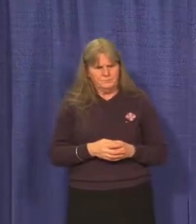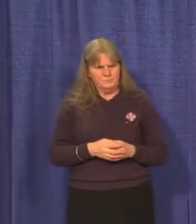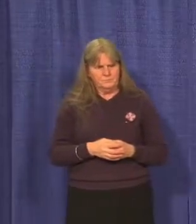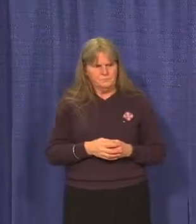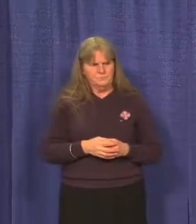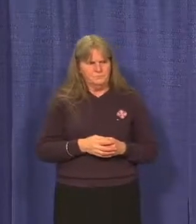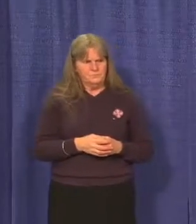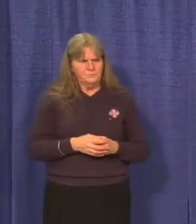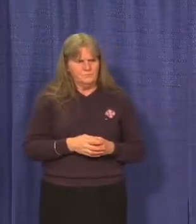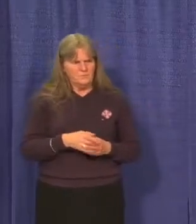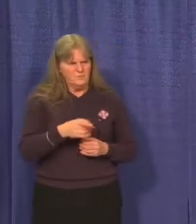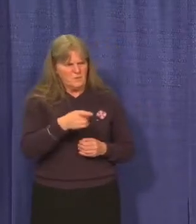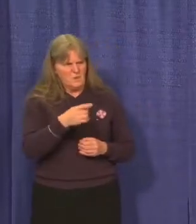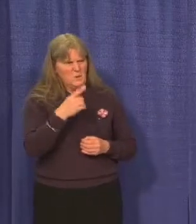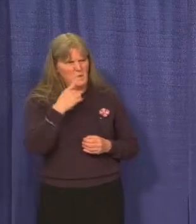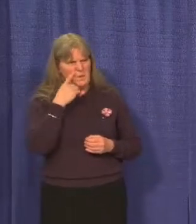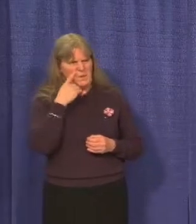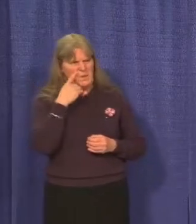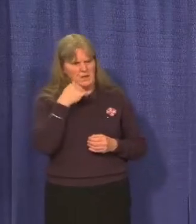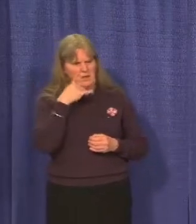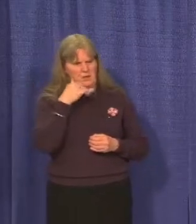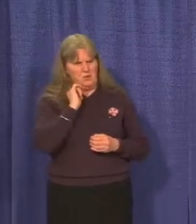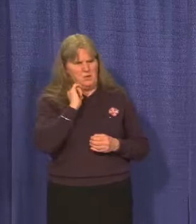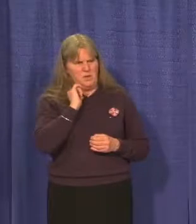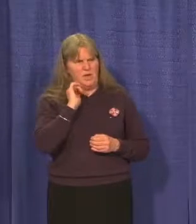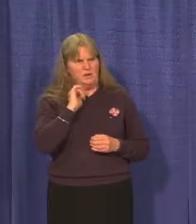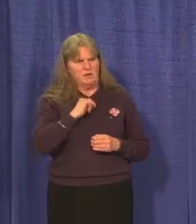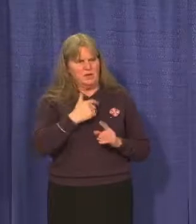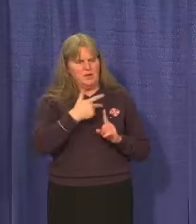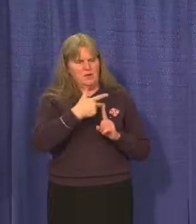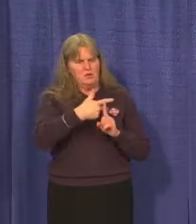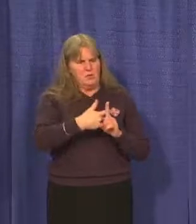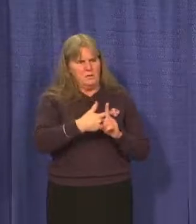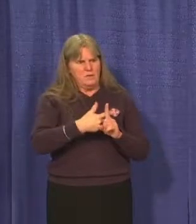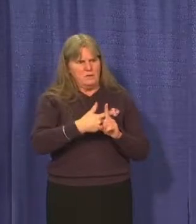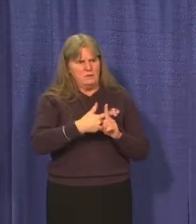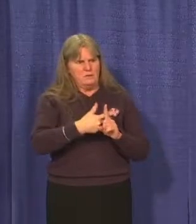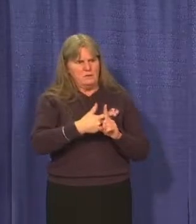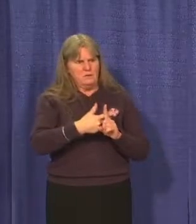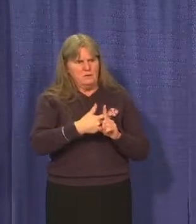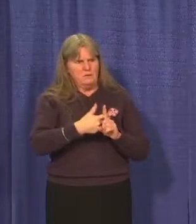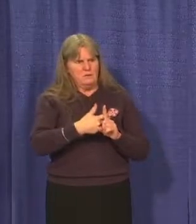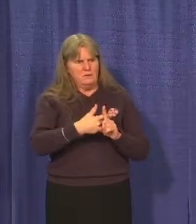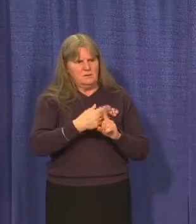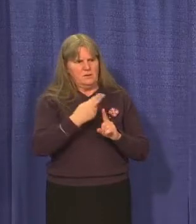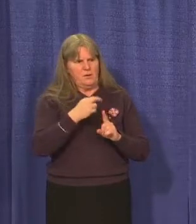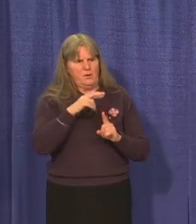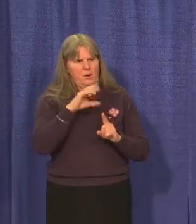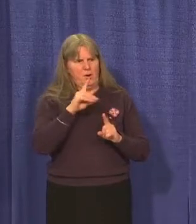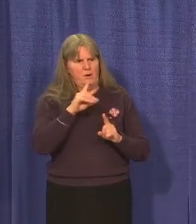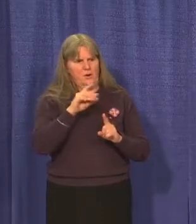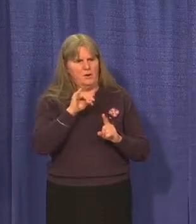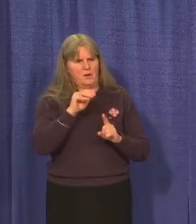territory could reach herd immunity within three months. Is that with both shots or just with one shot?